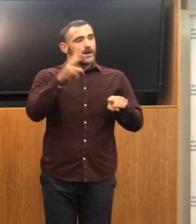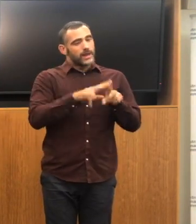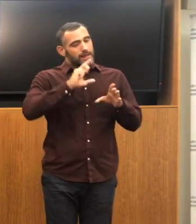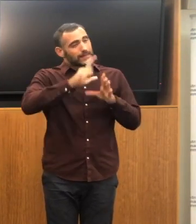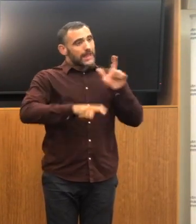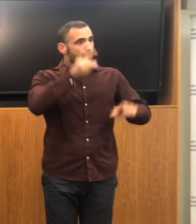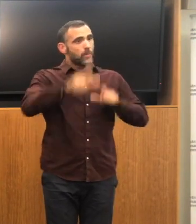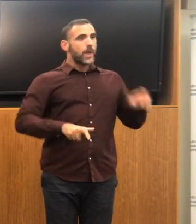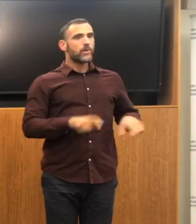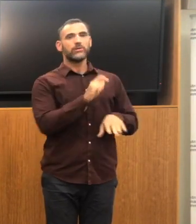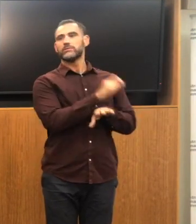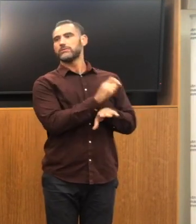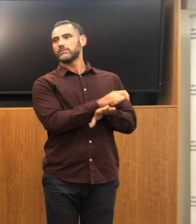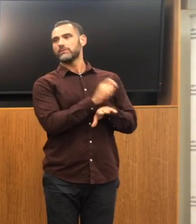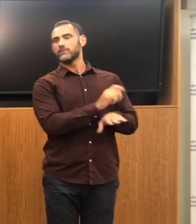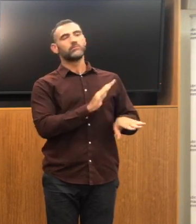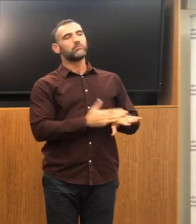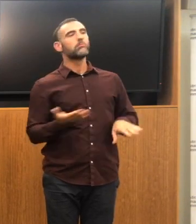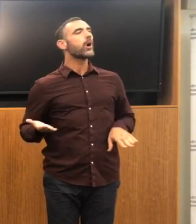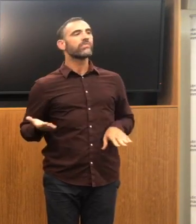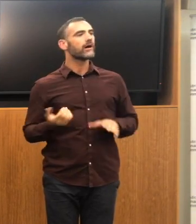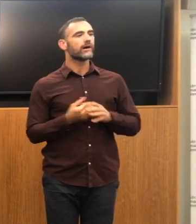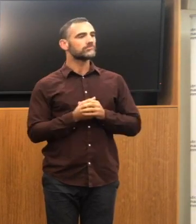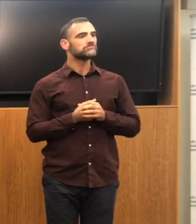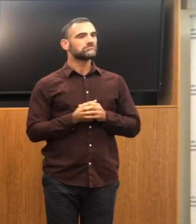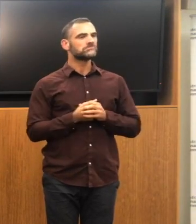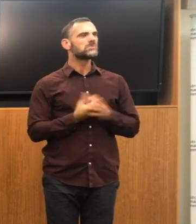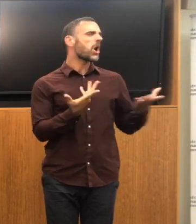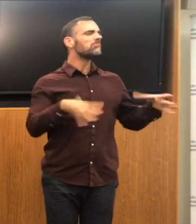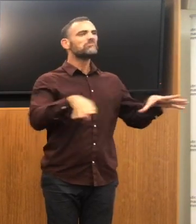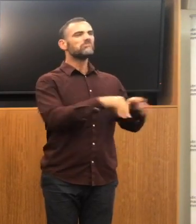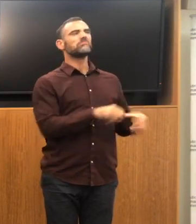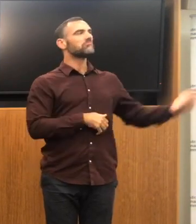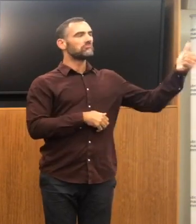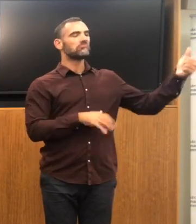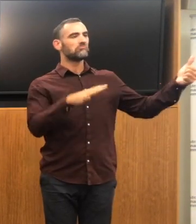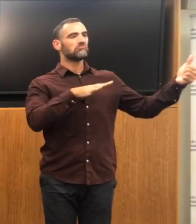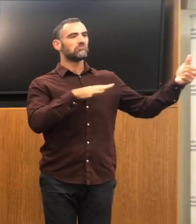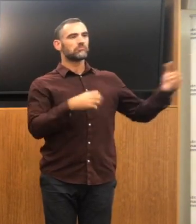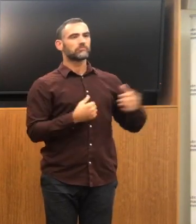But it's, and then trying to provide some expertise and they're excellent experts around the world